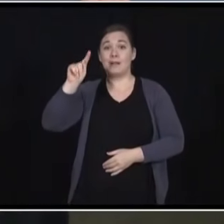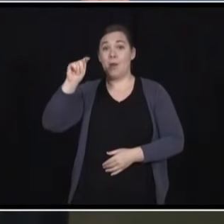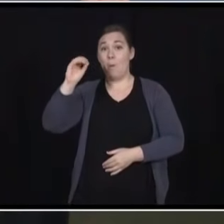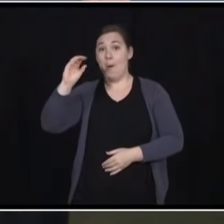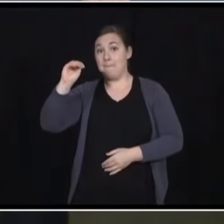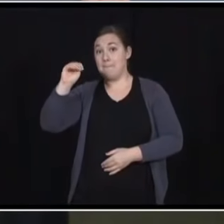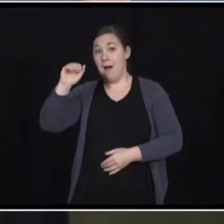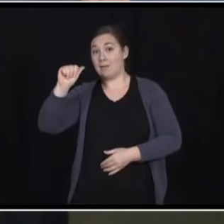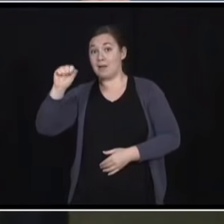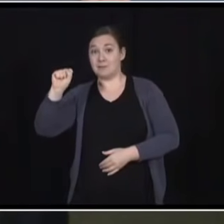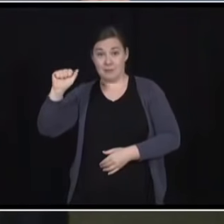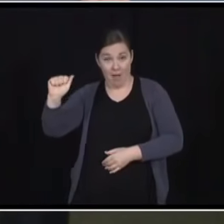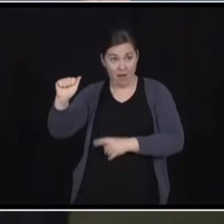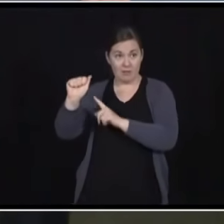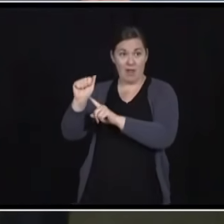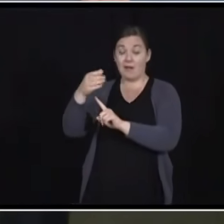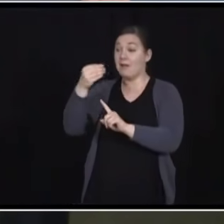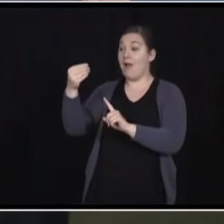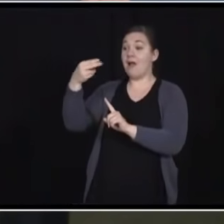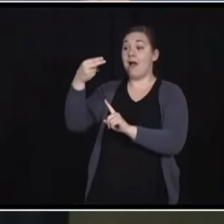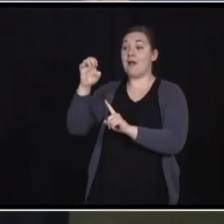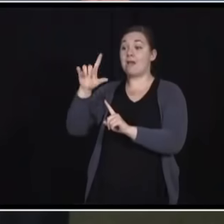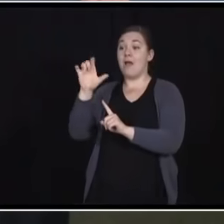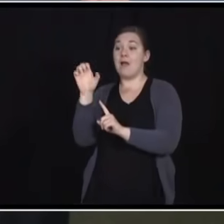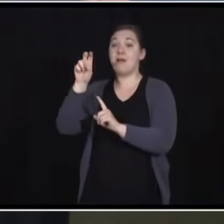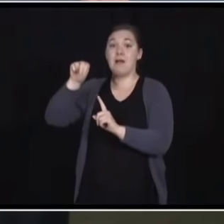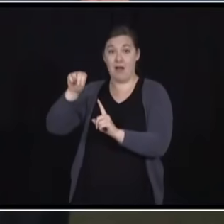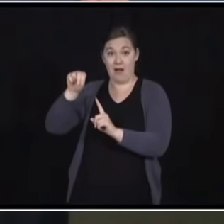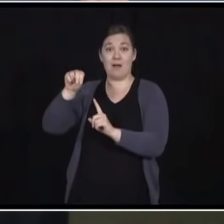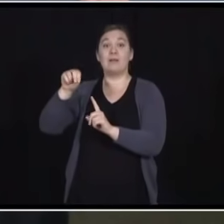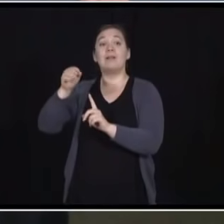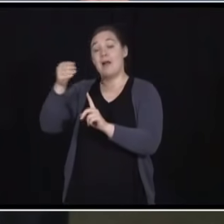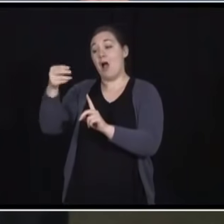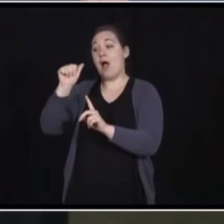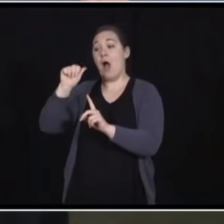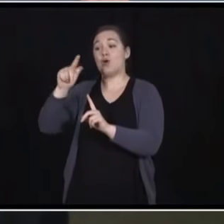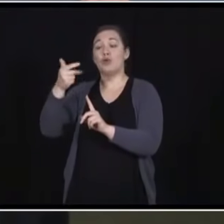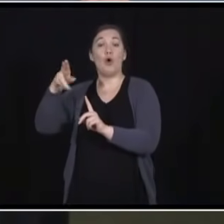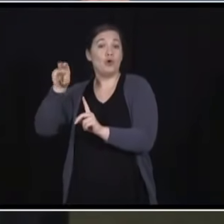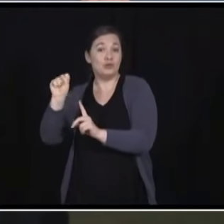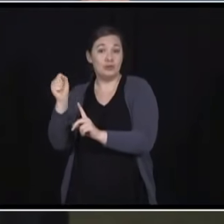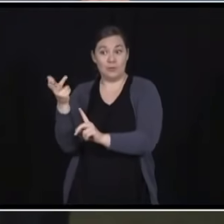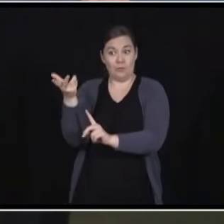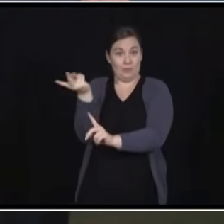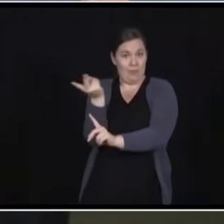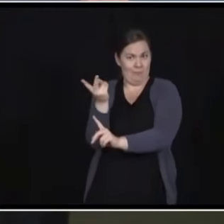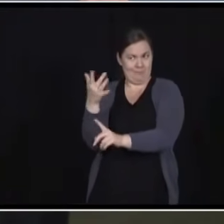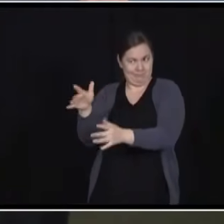and will include experts and operations and logistics, federal provincial relations, healthcare, public health and immunization, ethics, information technology and data.